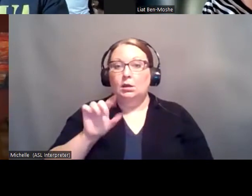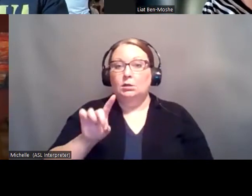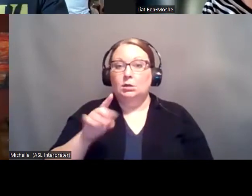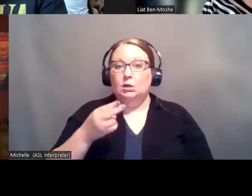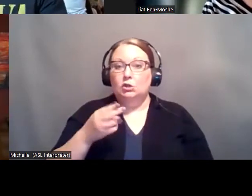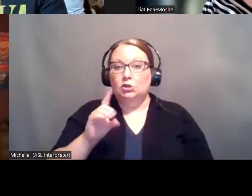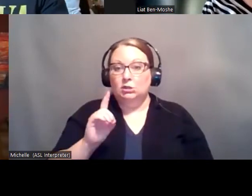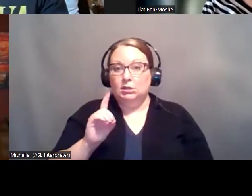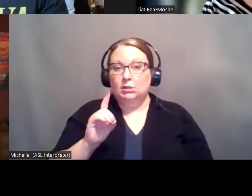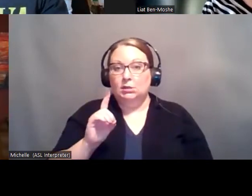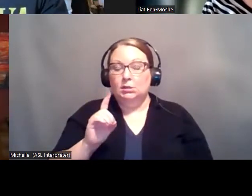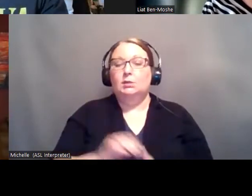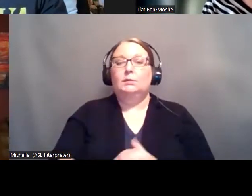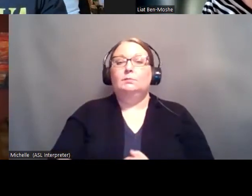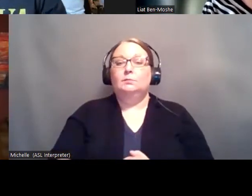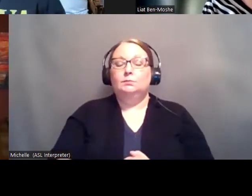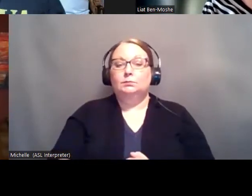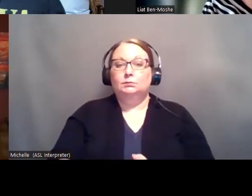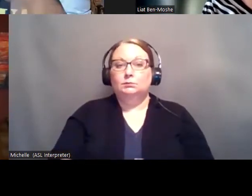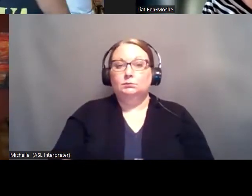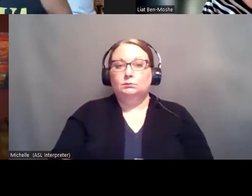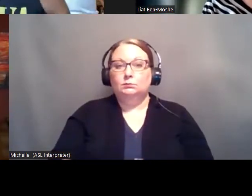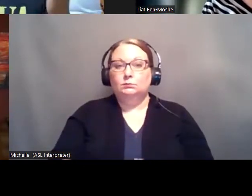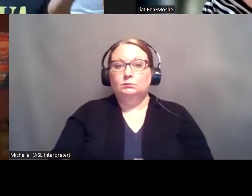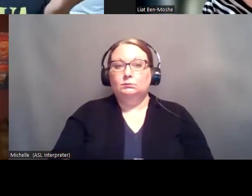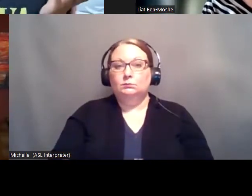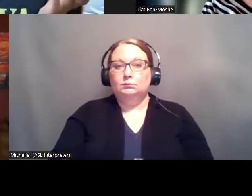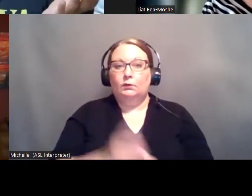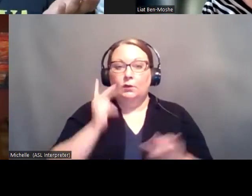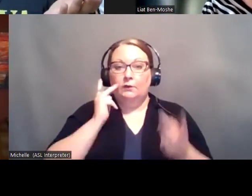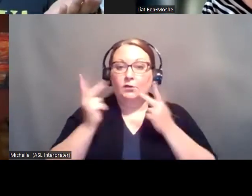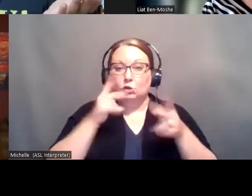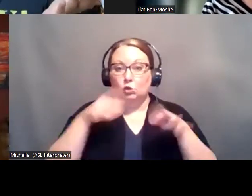And for a visual description,